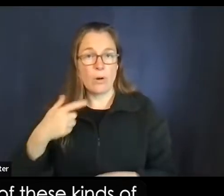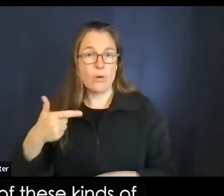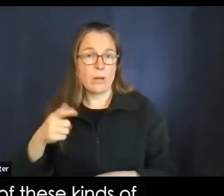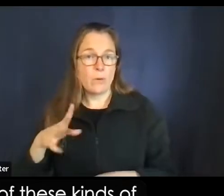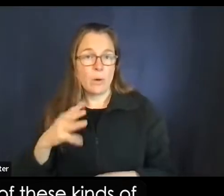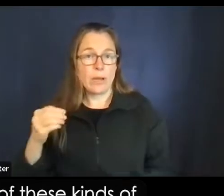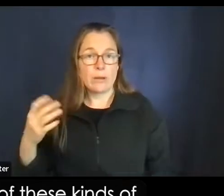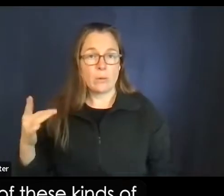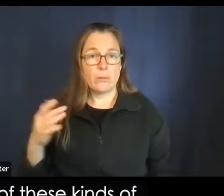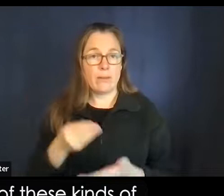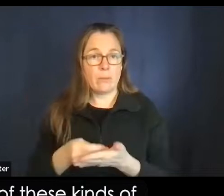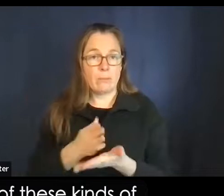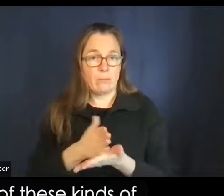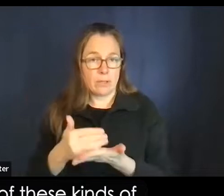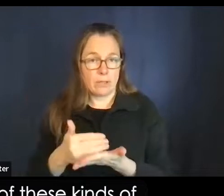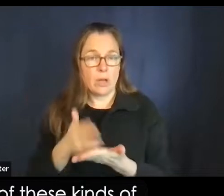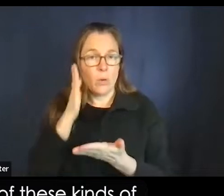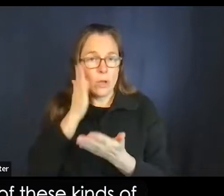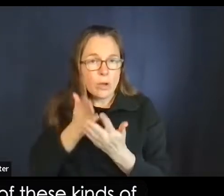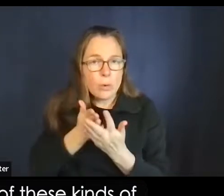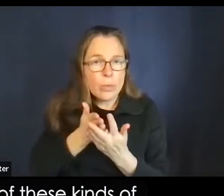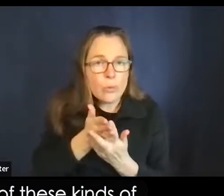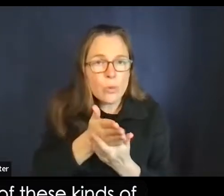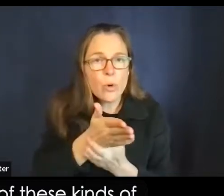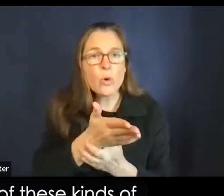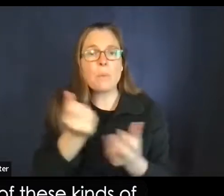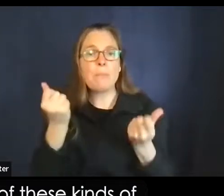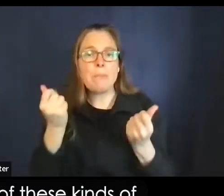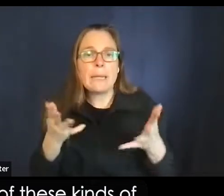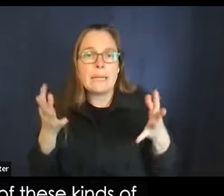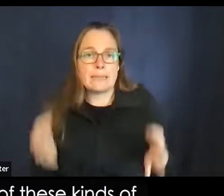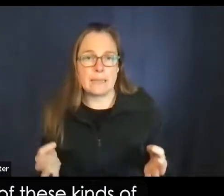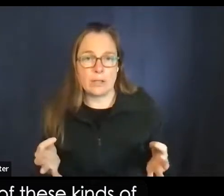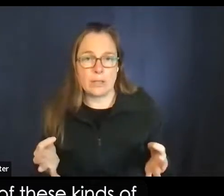we'll be going through all of these kinds of decisions about how and only then will you know,